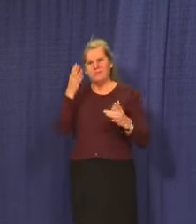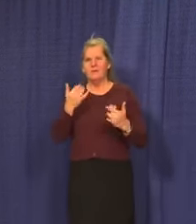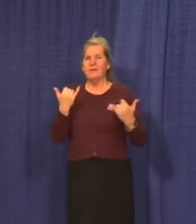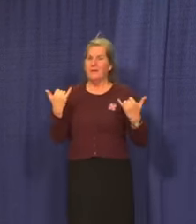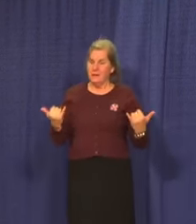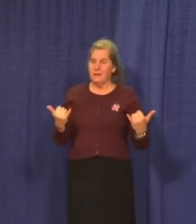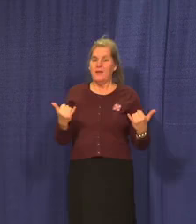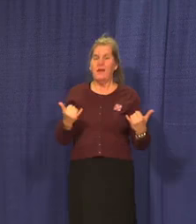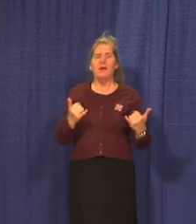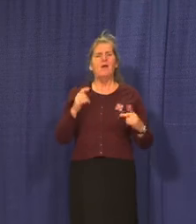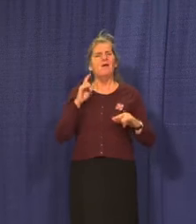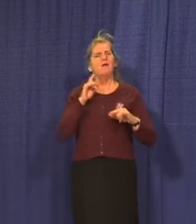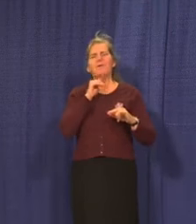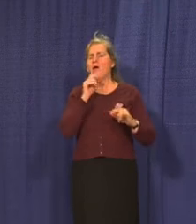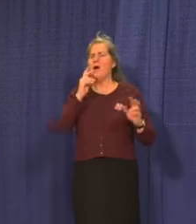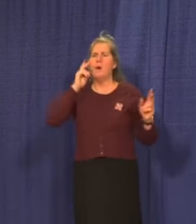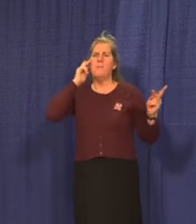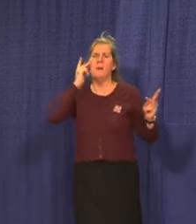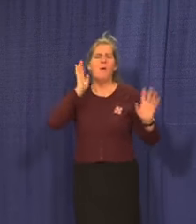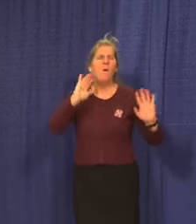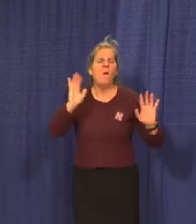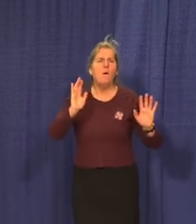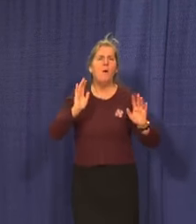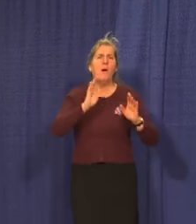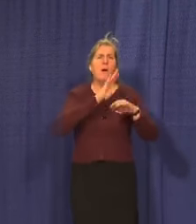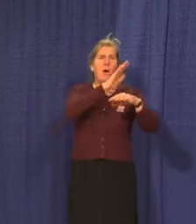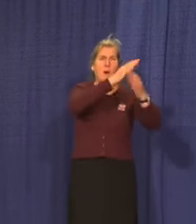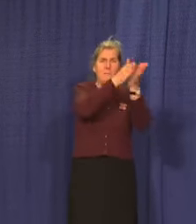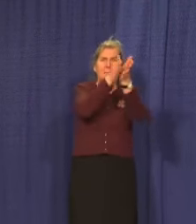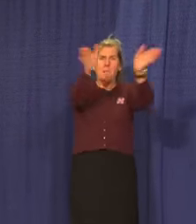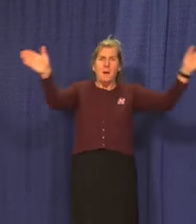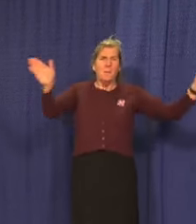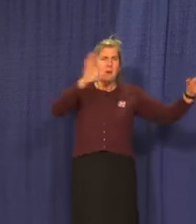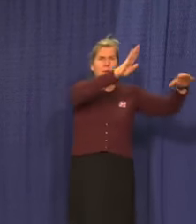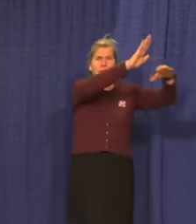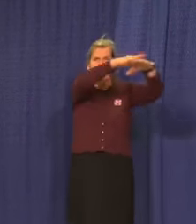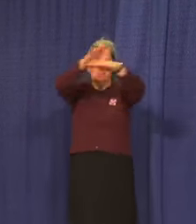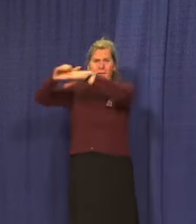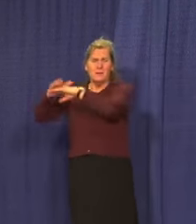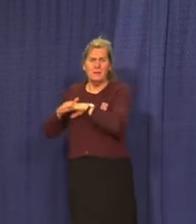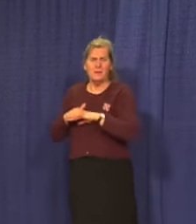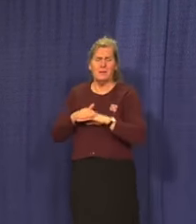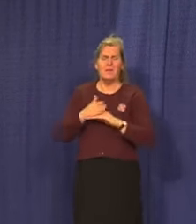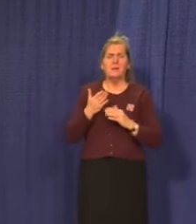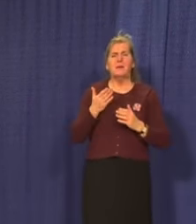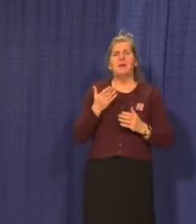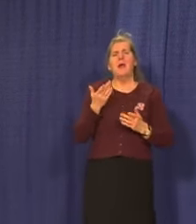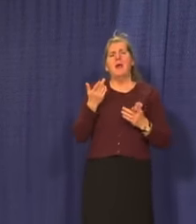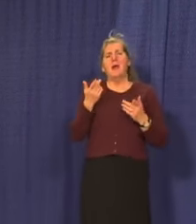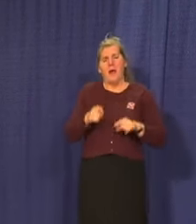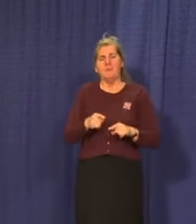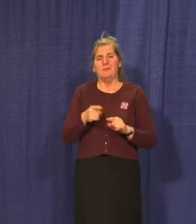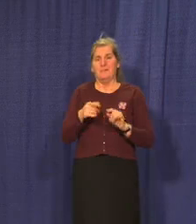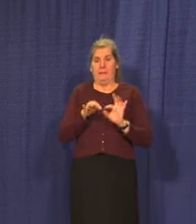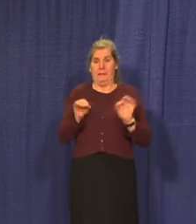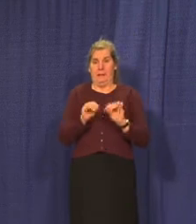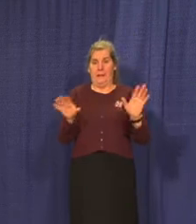IS NOT THE TIME TO PANIC. PUBLIC NOTIFICATION MEANS THAT INDIVIDUALS WHO MAY HAVE BEEN IN CERTAIN AREAS, CERTAIN LOCATIONS